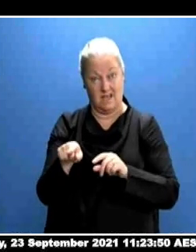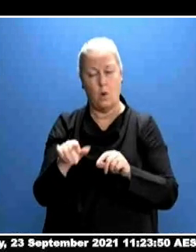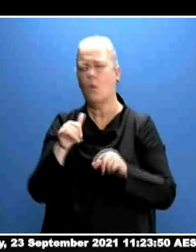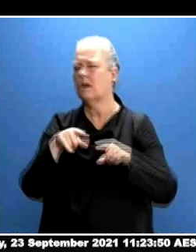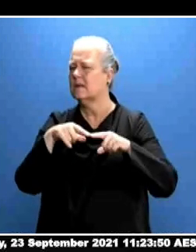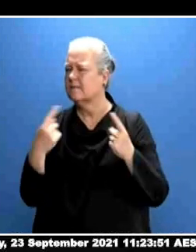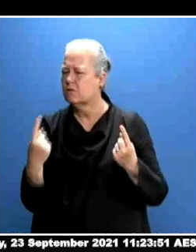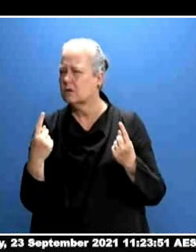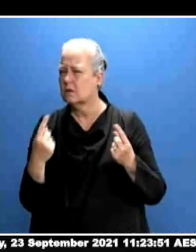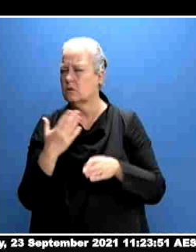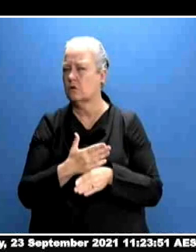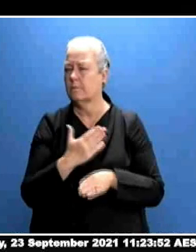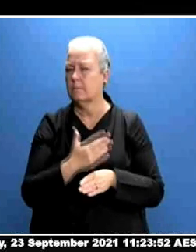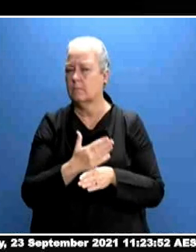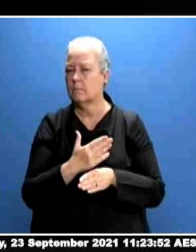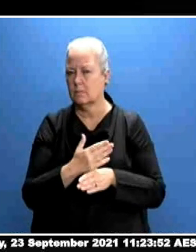The therapeutic cultural support worker position